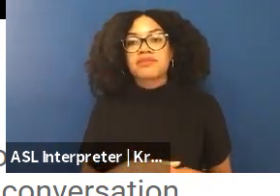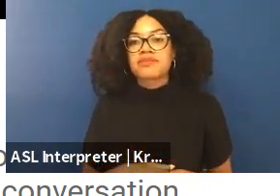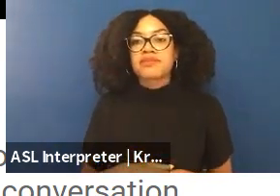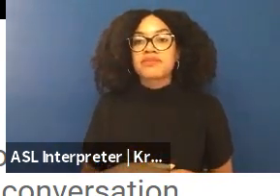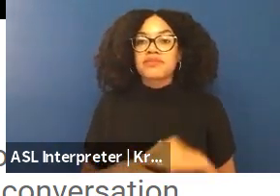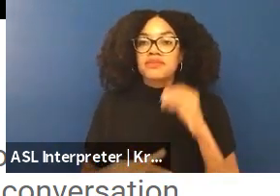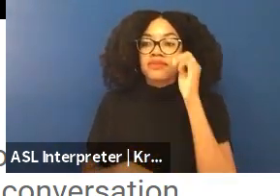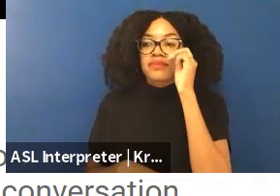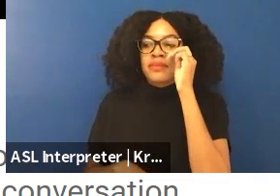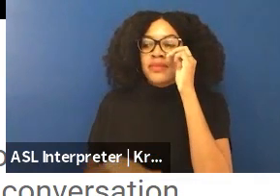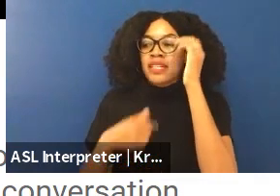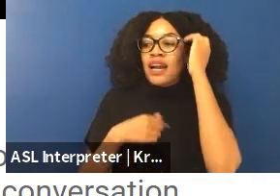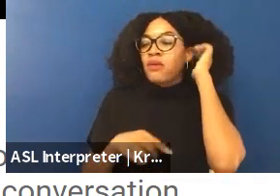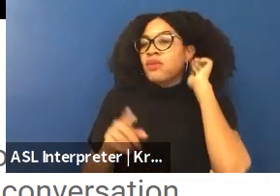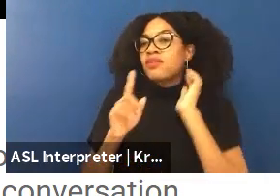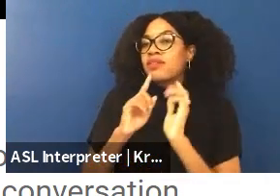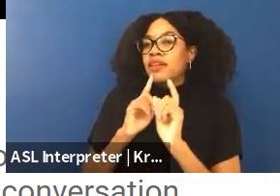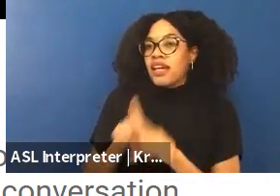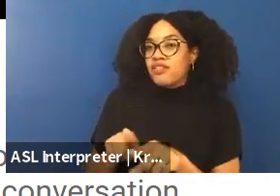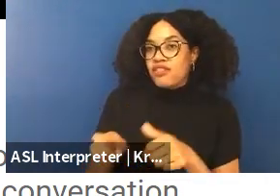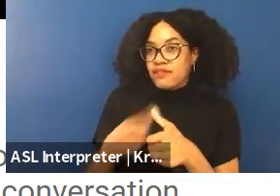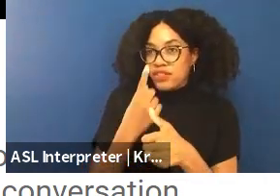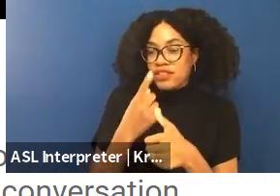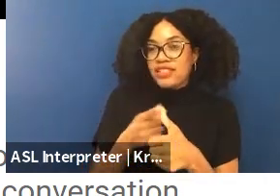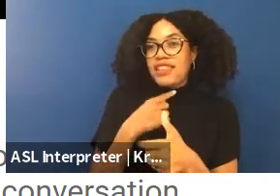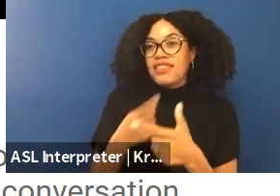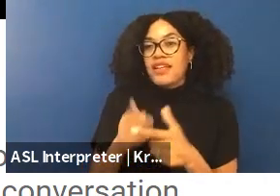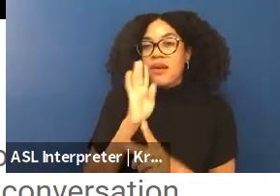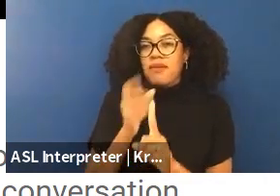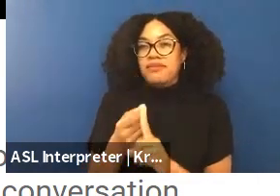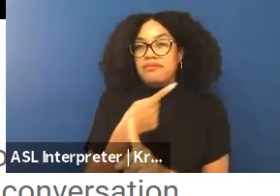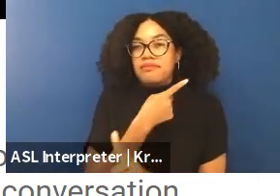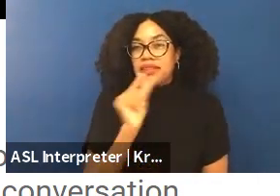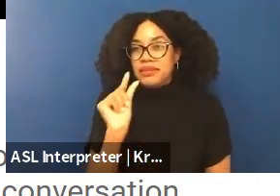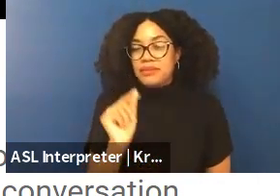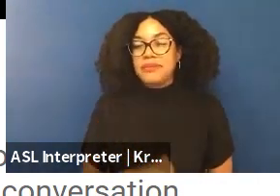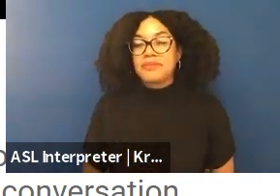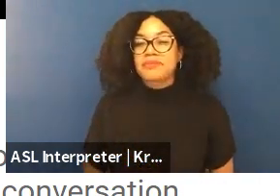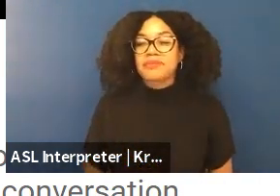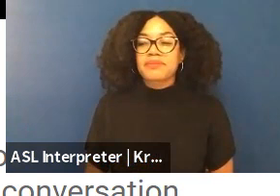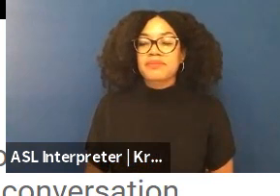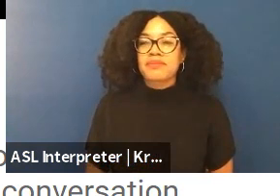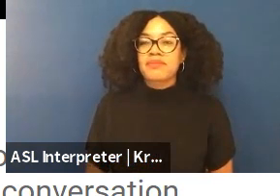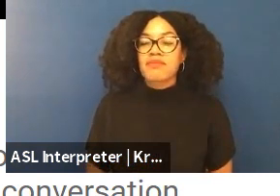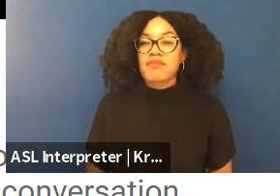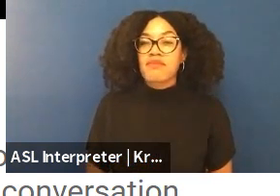directly and then I want to go off a little bit on a tangent. But directly, I think, whatever you do